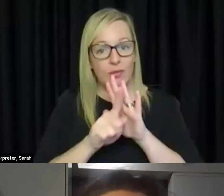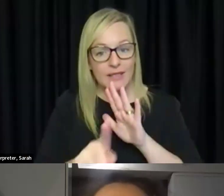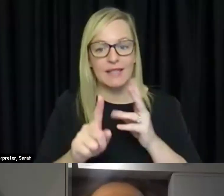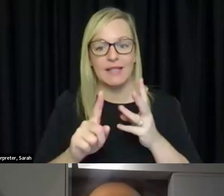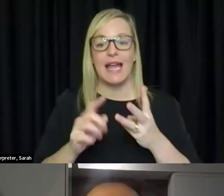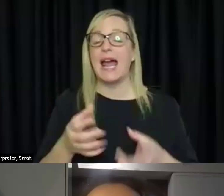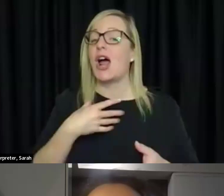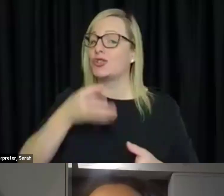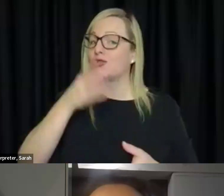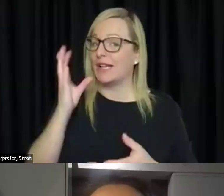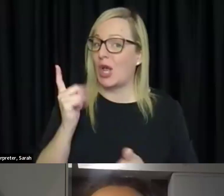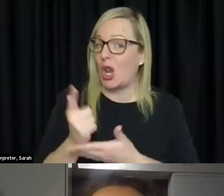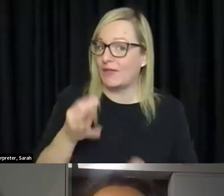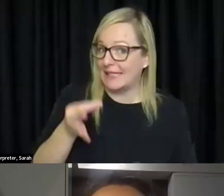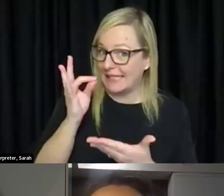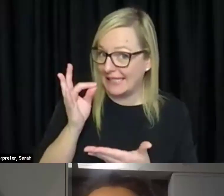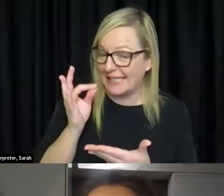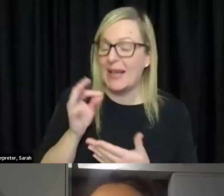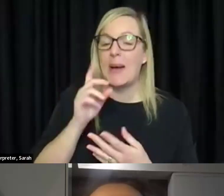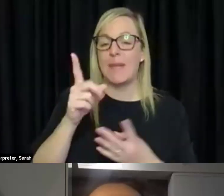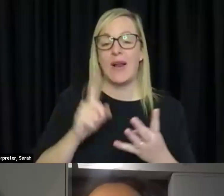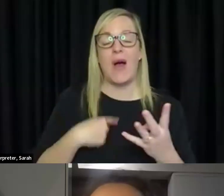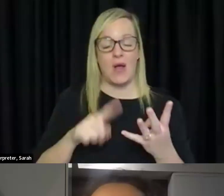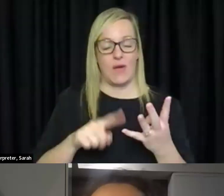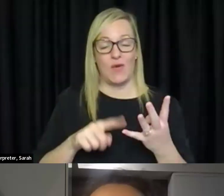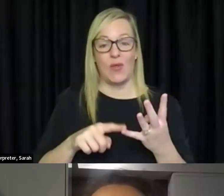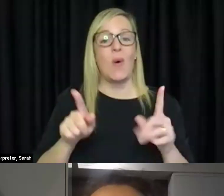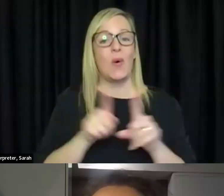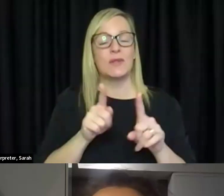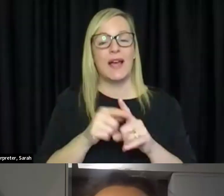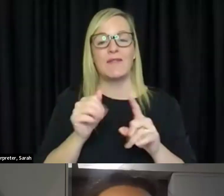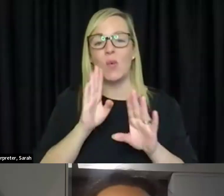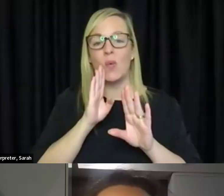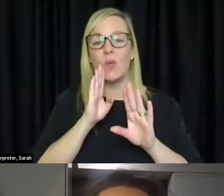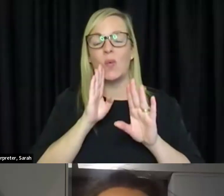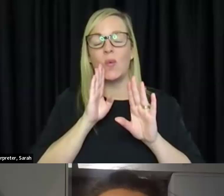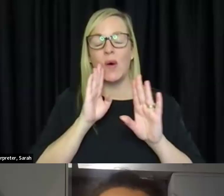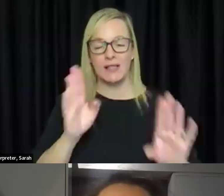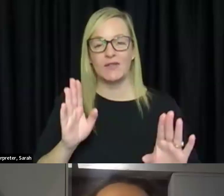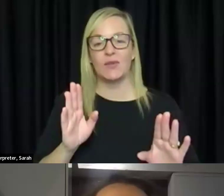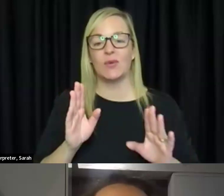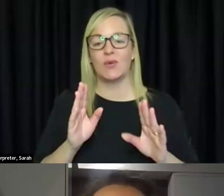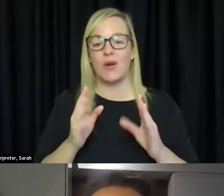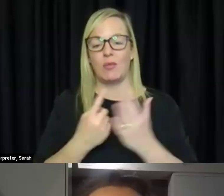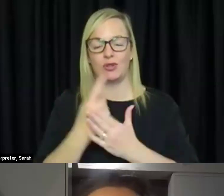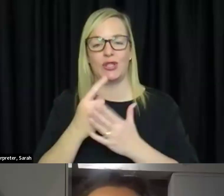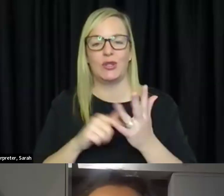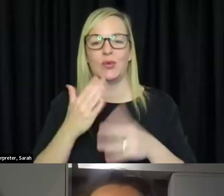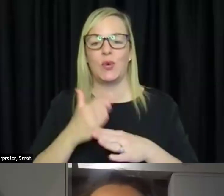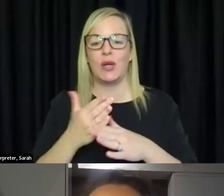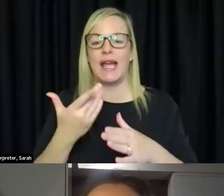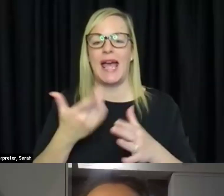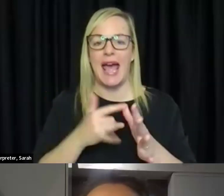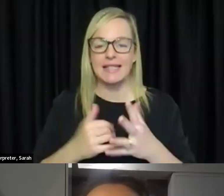tea, I also have the immense privilege of working at CYDA as inclusion support officer and I get to